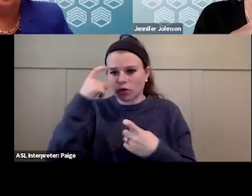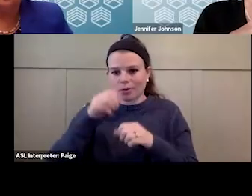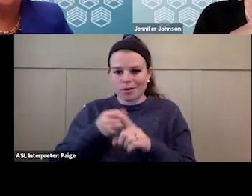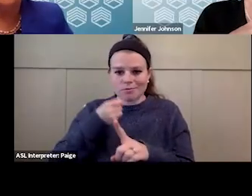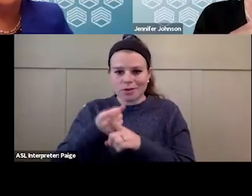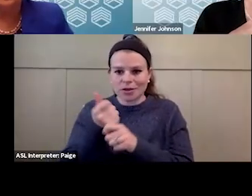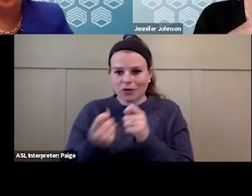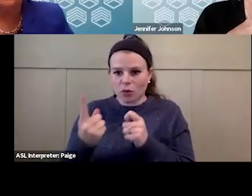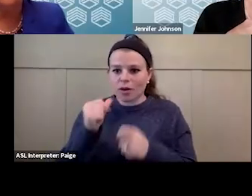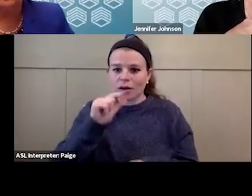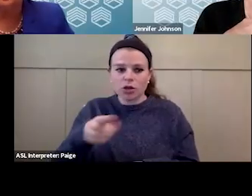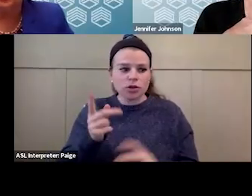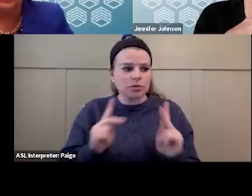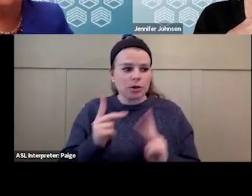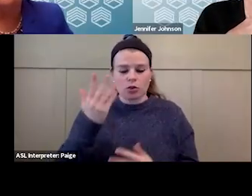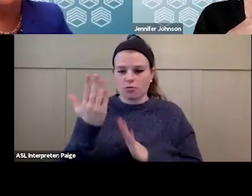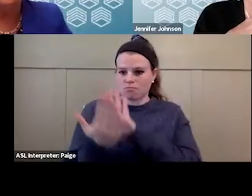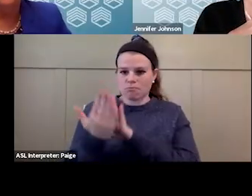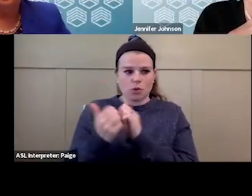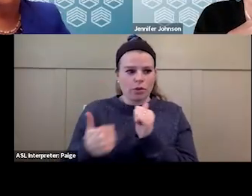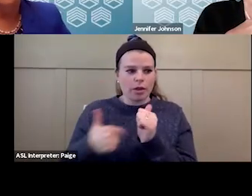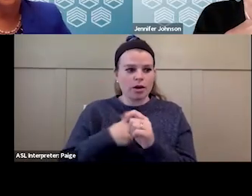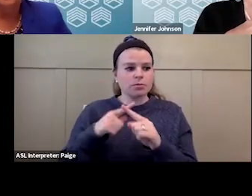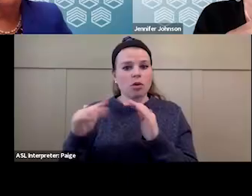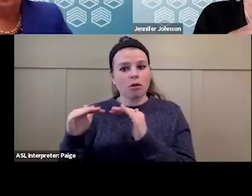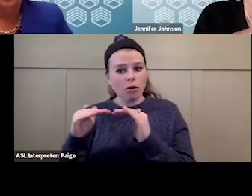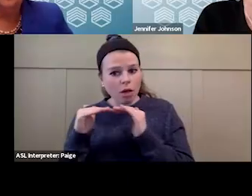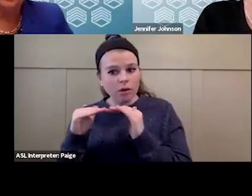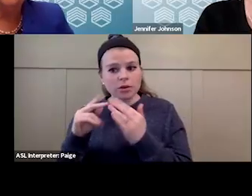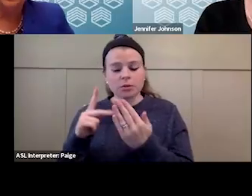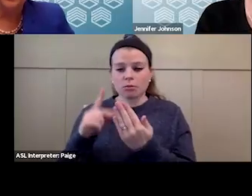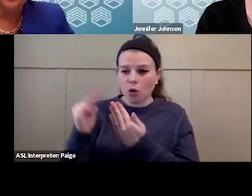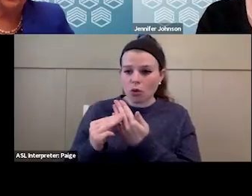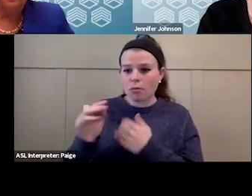the people in front of us, but it also affects our colleagues, our program, our other team members.